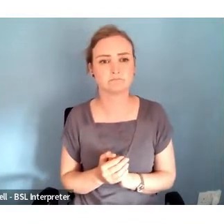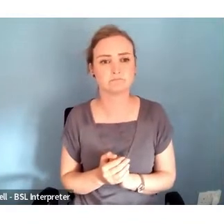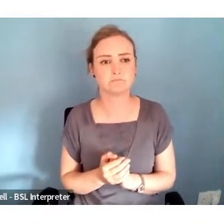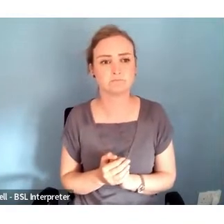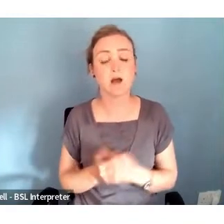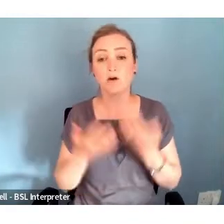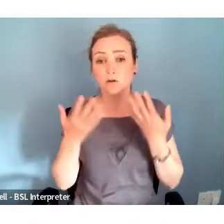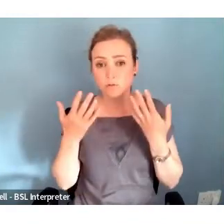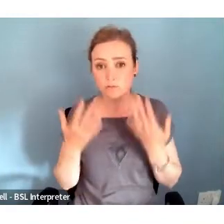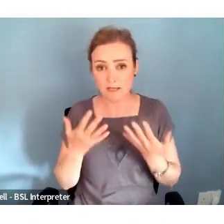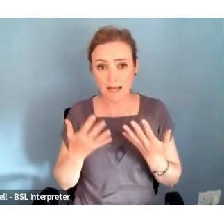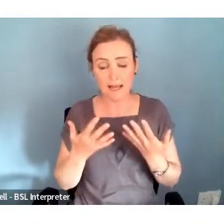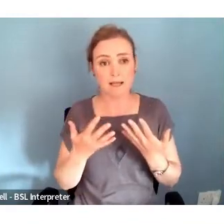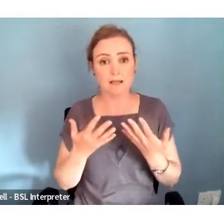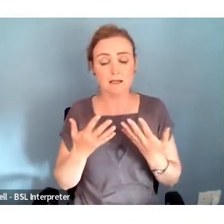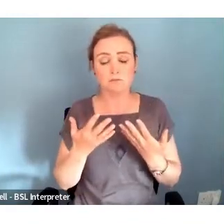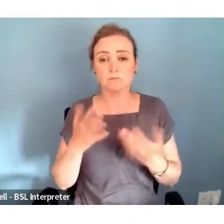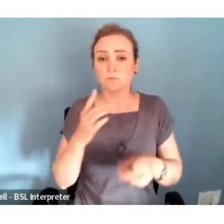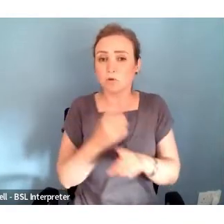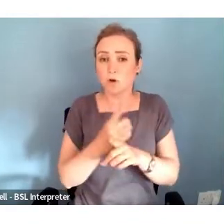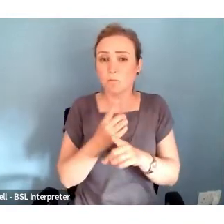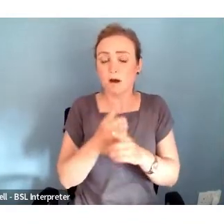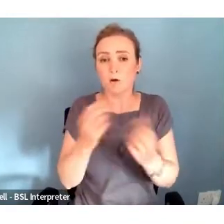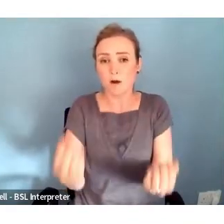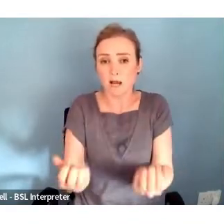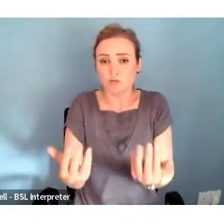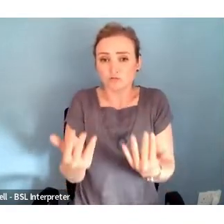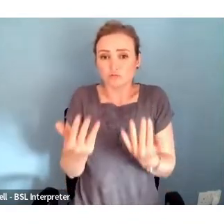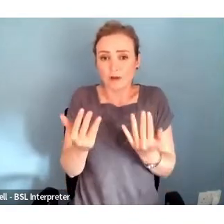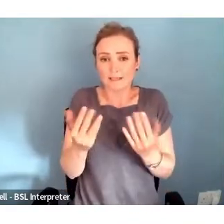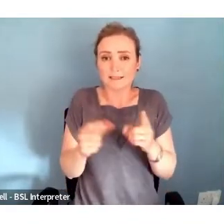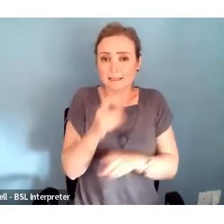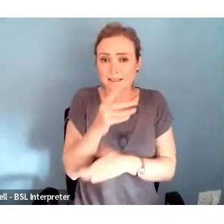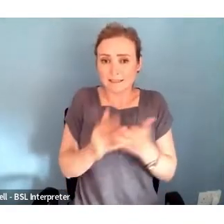. I am absolutely thrilled to be joined by Alex Howard from the Arts